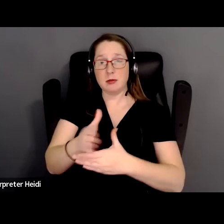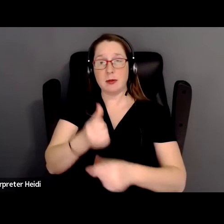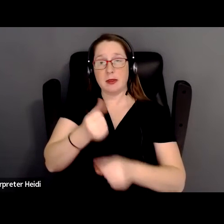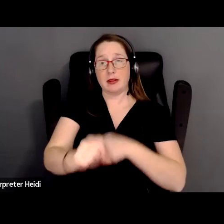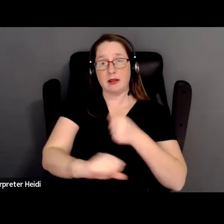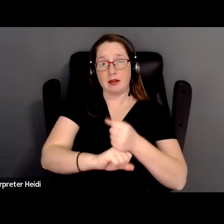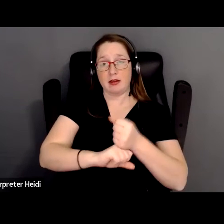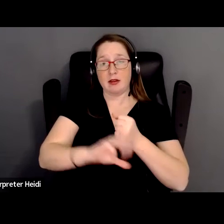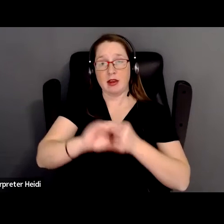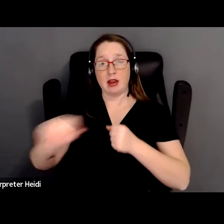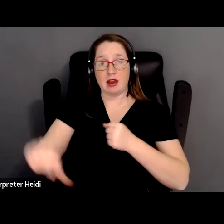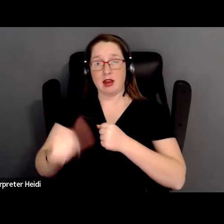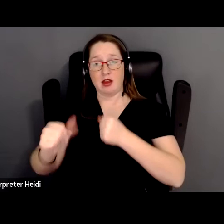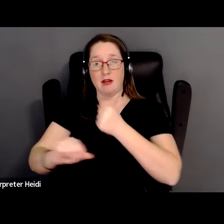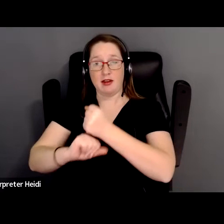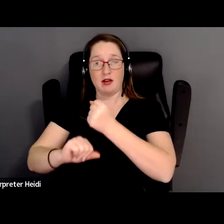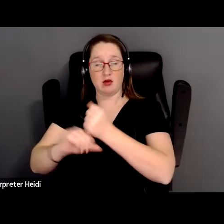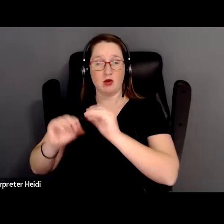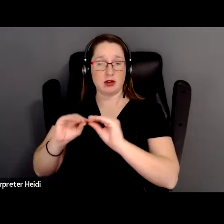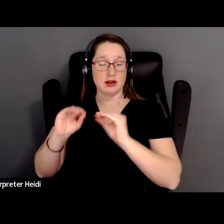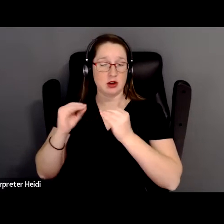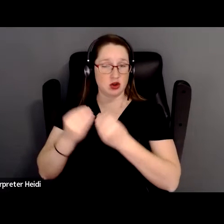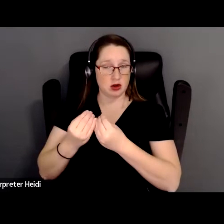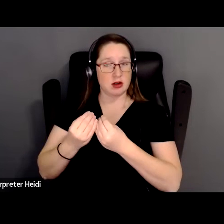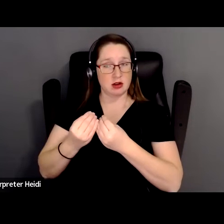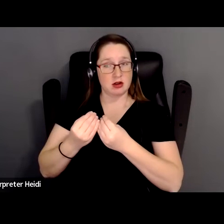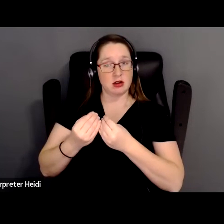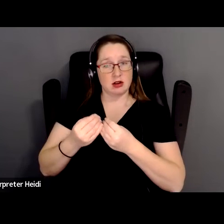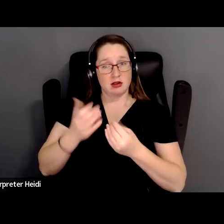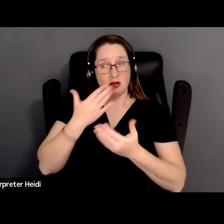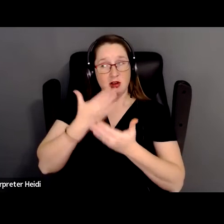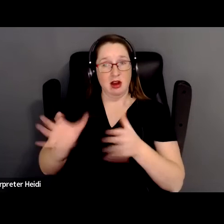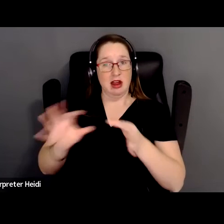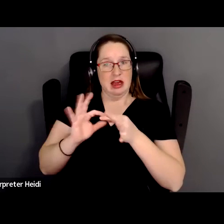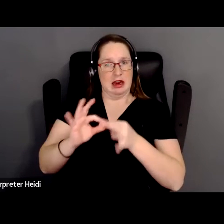and other advocacy organizations that they're well connected, that they have people to talk